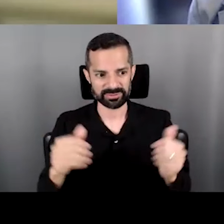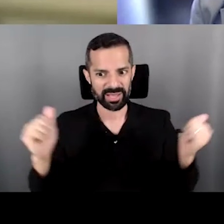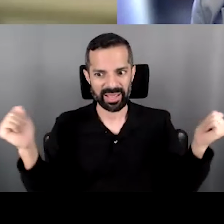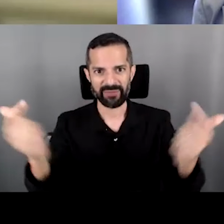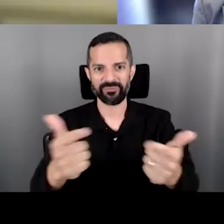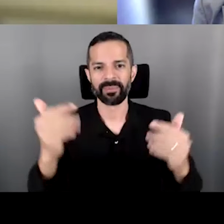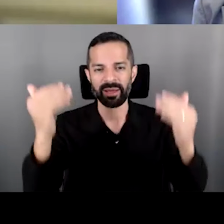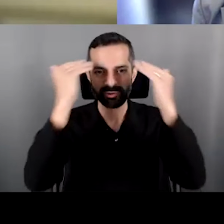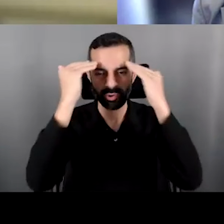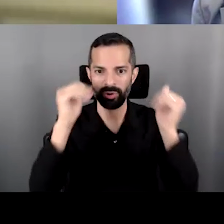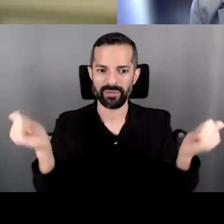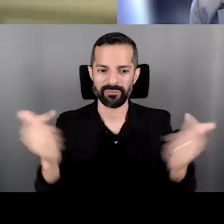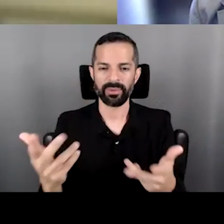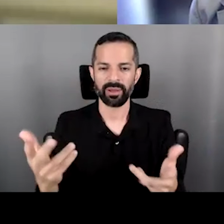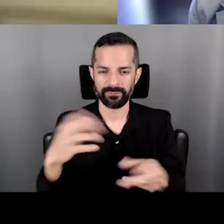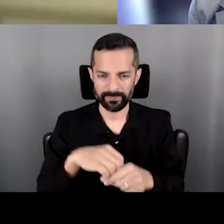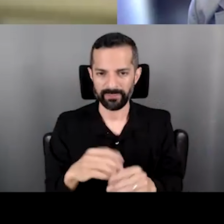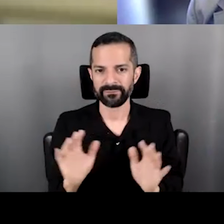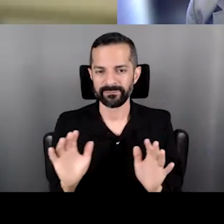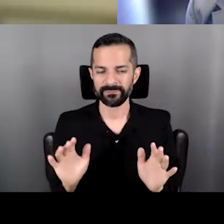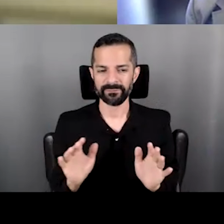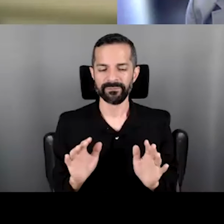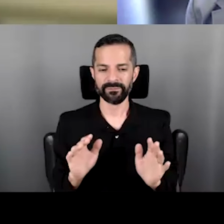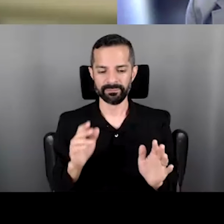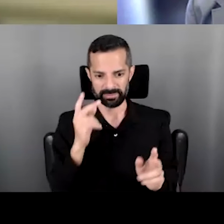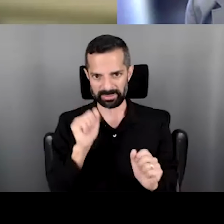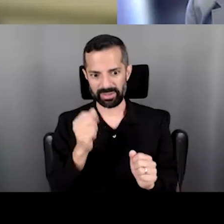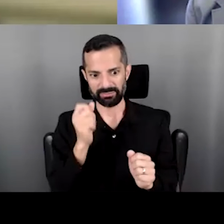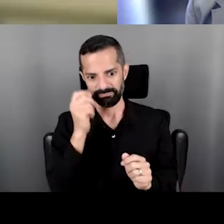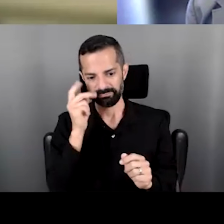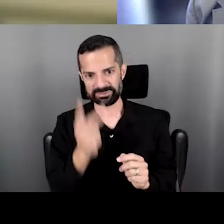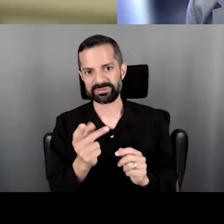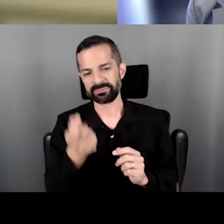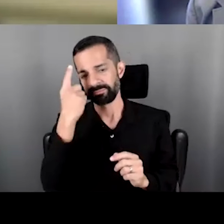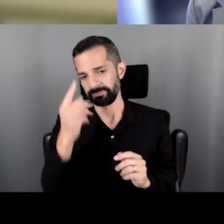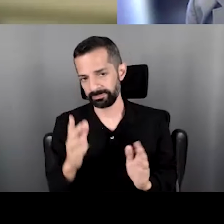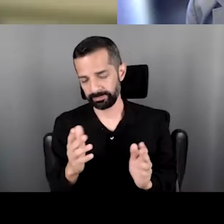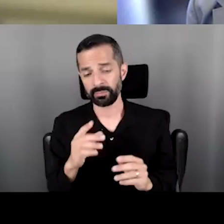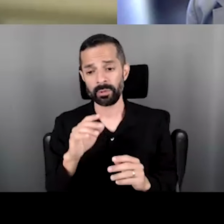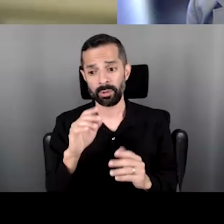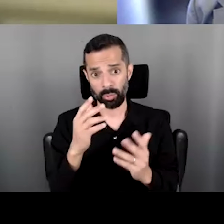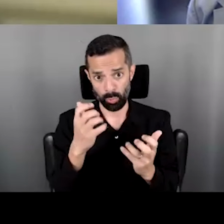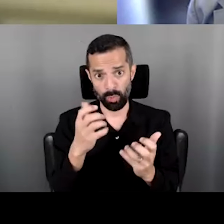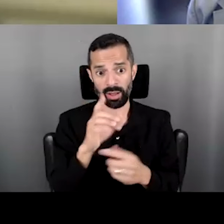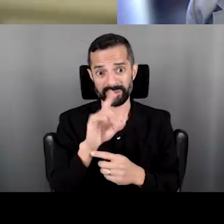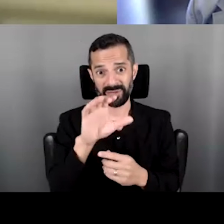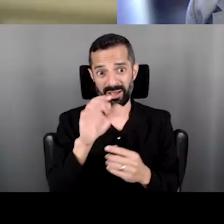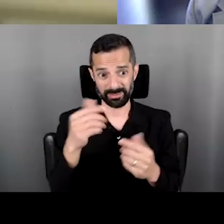as well as making these documents widely available. But again, I'll harken back to something